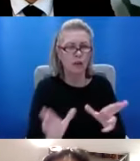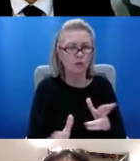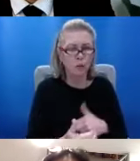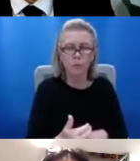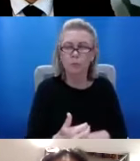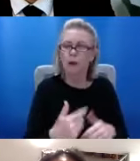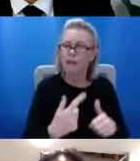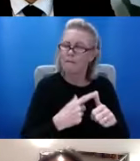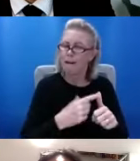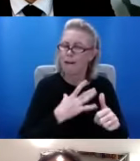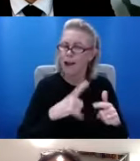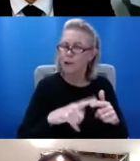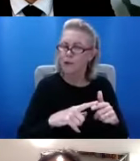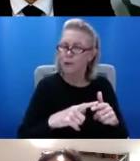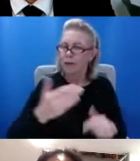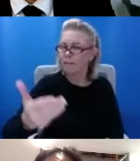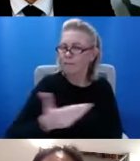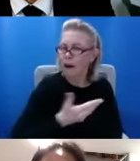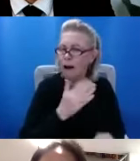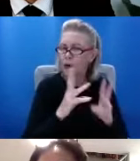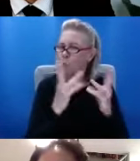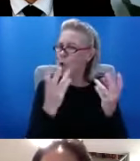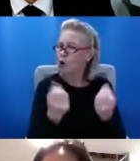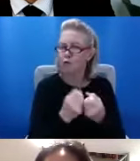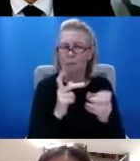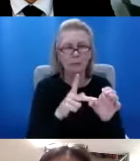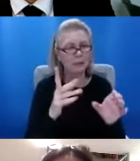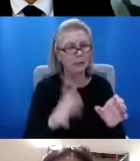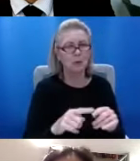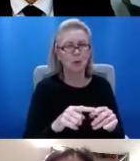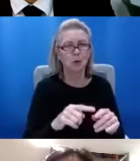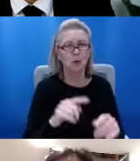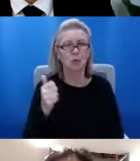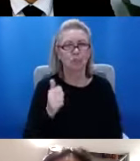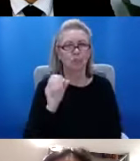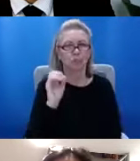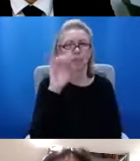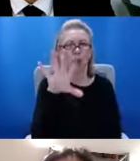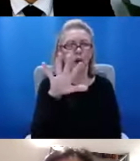workshop participants to fill in these blanks so that you could share your perceptions with with us.